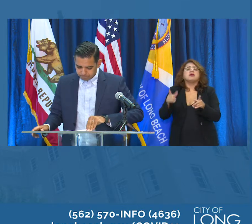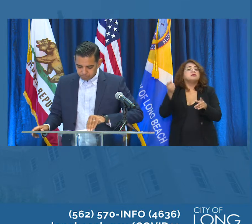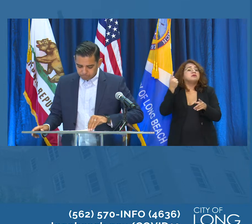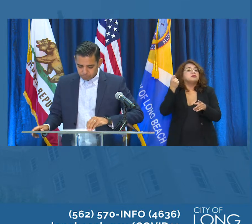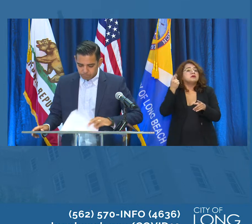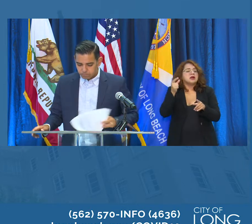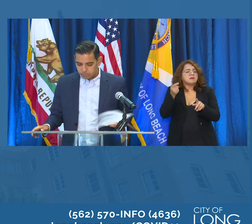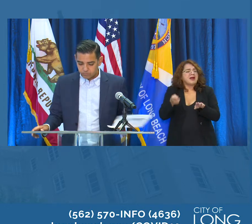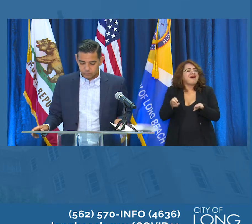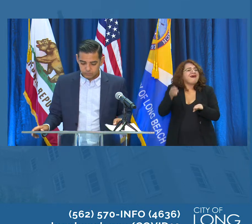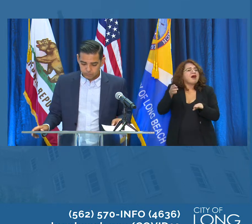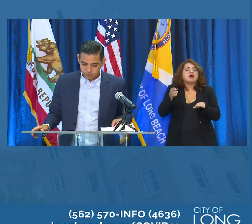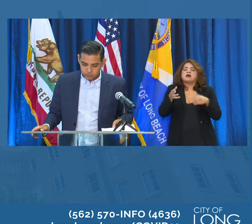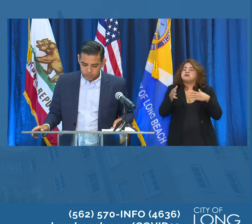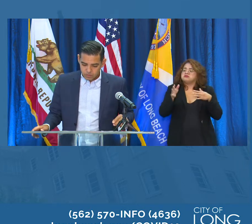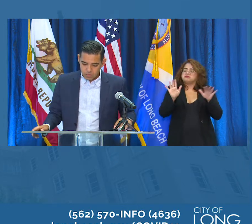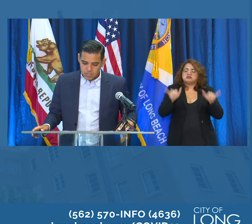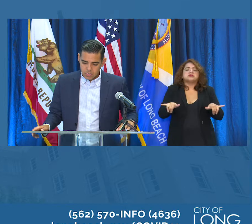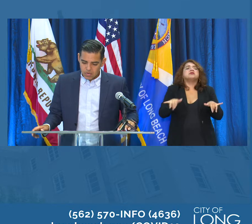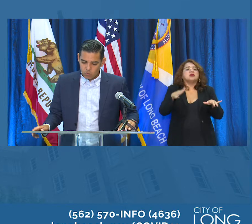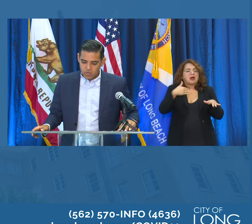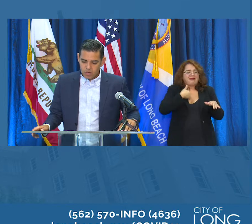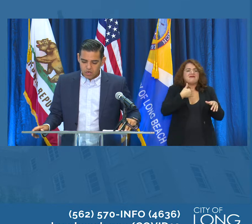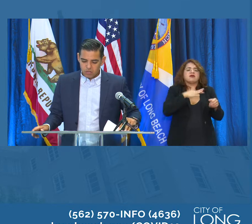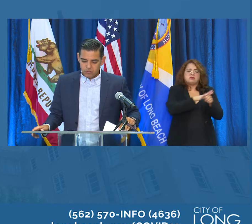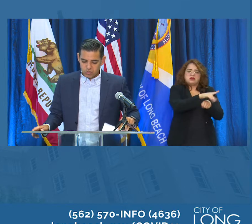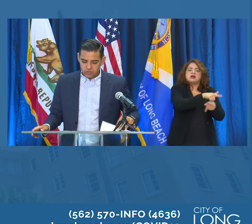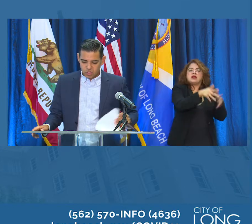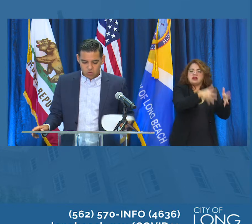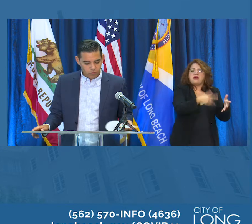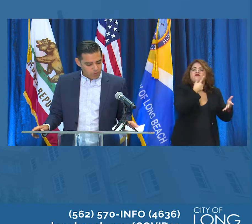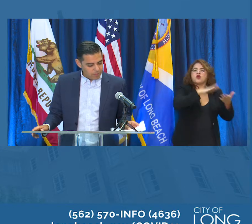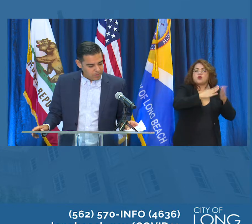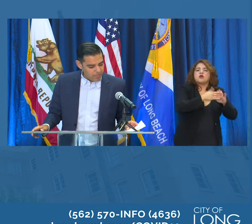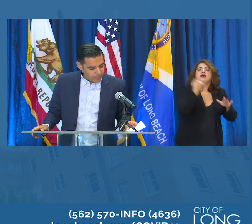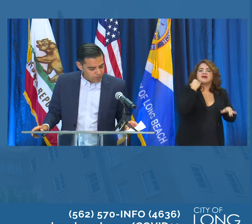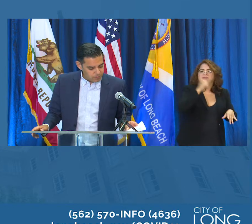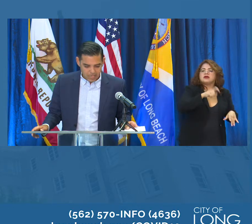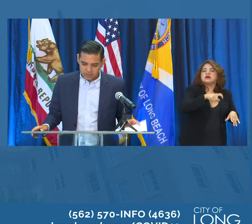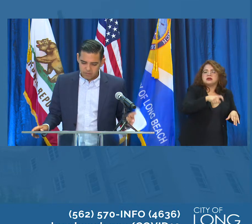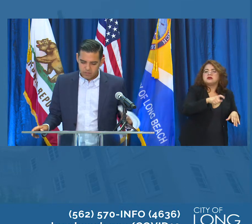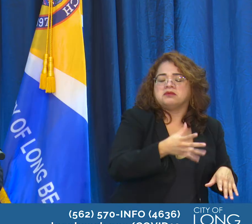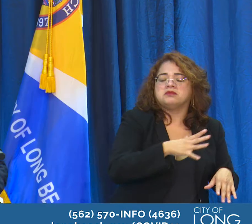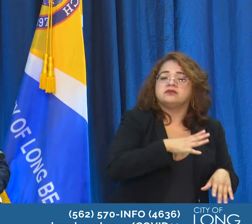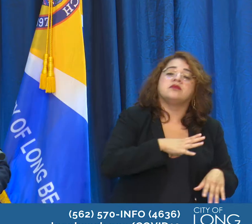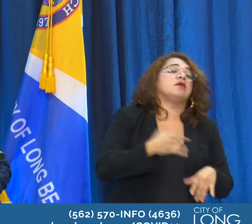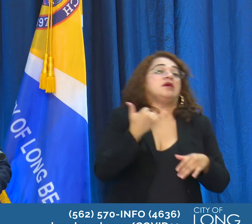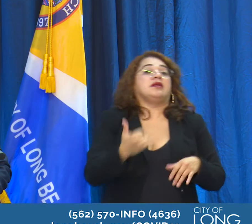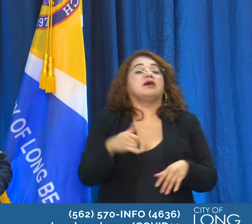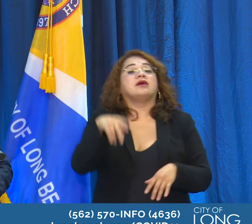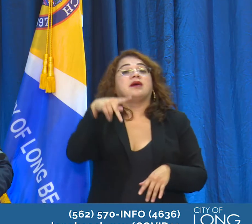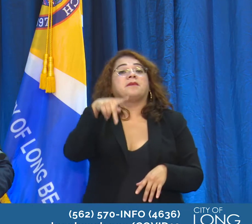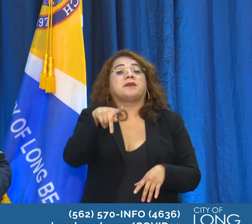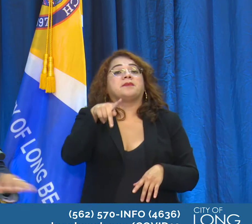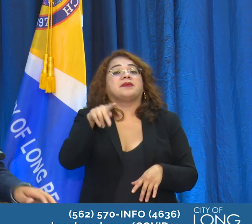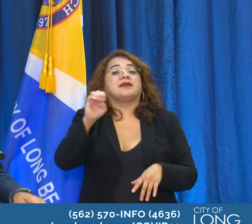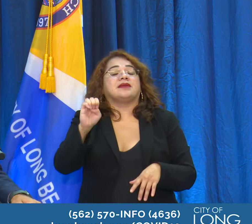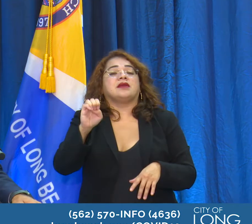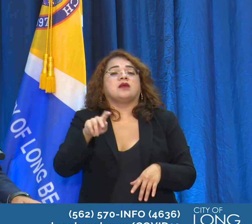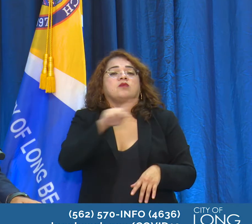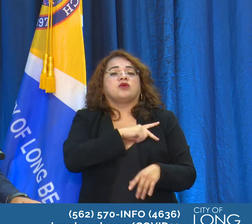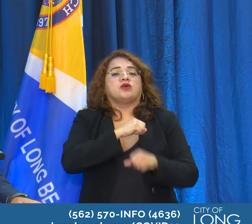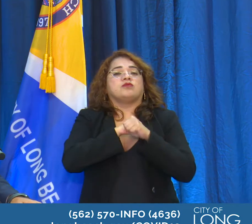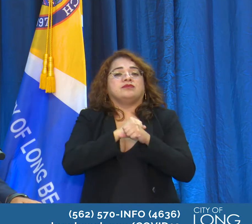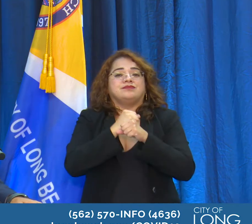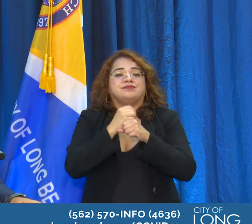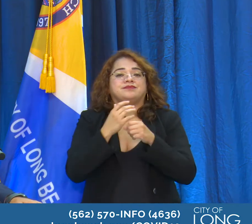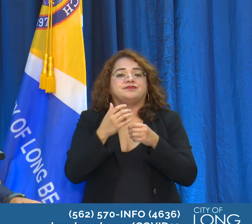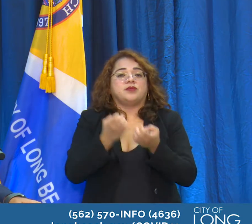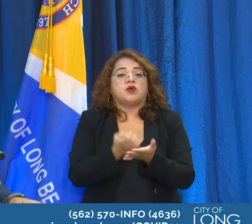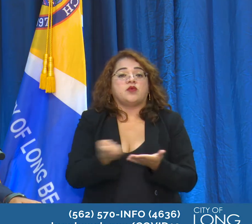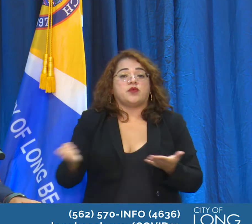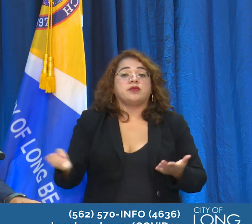I want to also just note from a PPE perspective, we have nearly 1.6 million units of PPE in